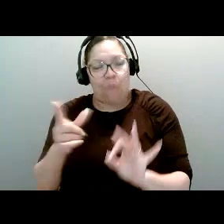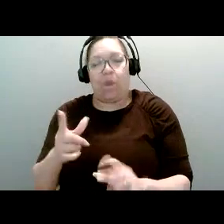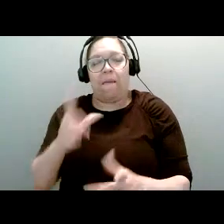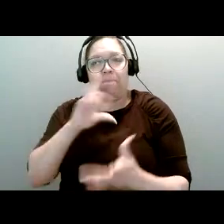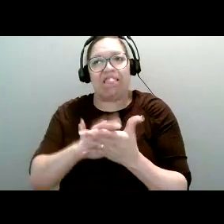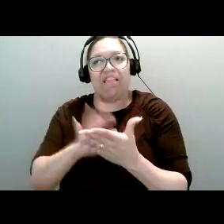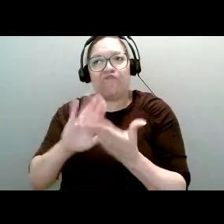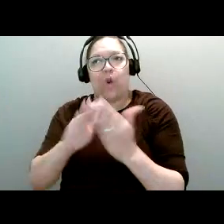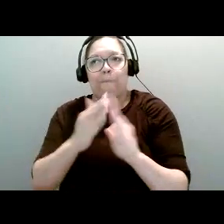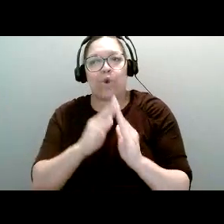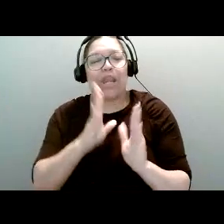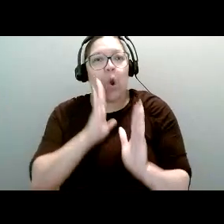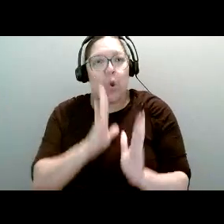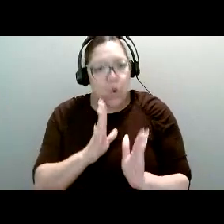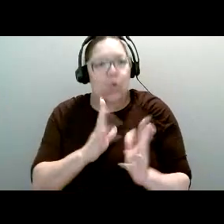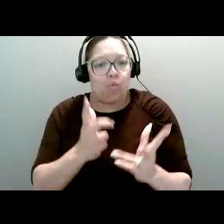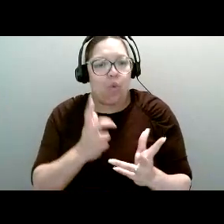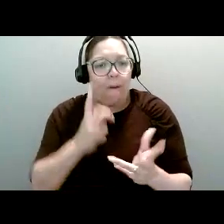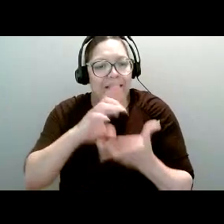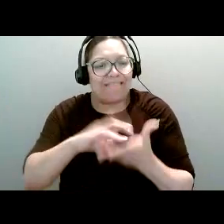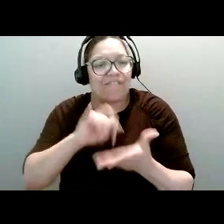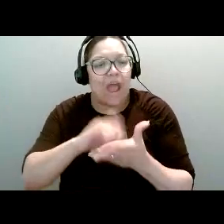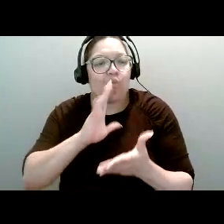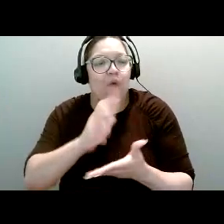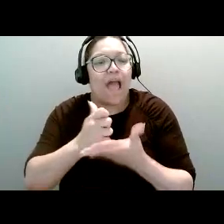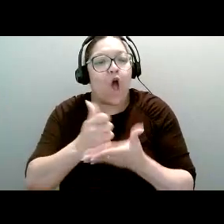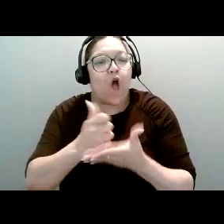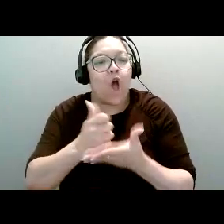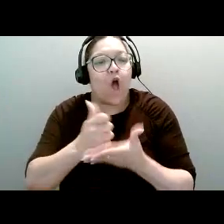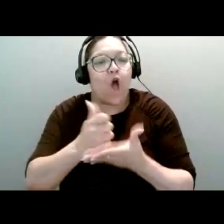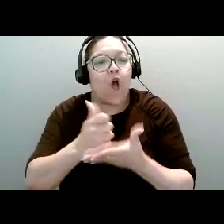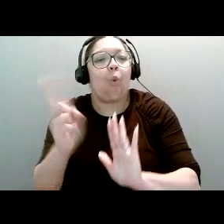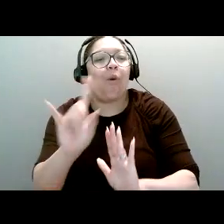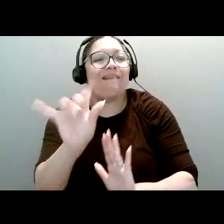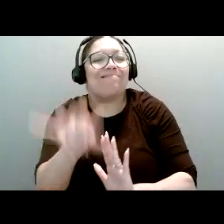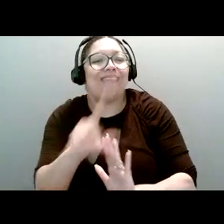more about where this area is. And so on that I'm going to send it over to Julie,